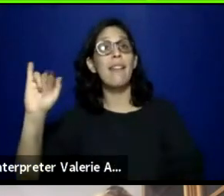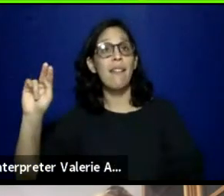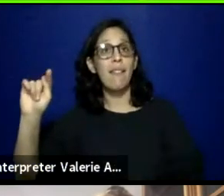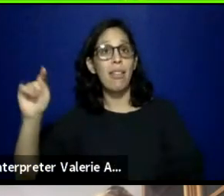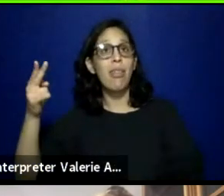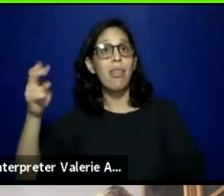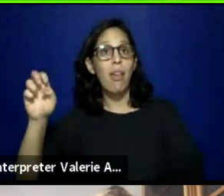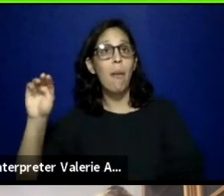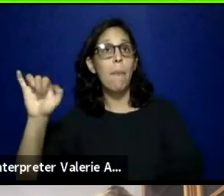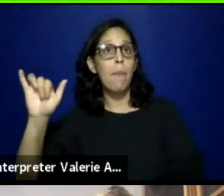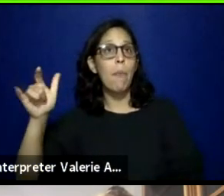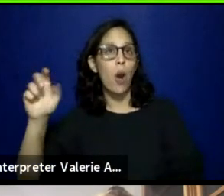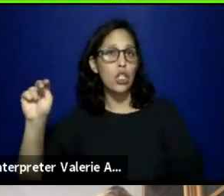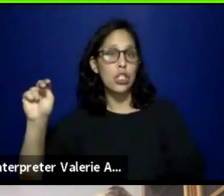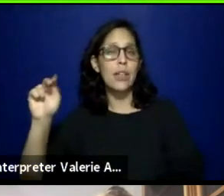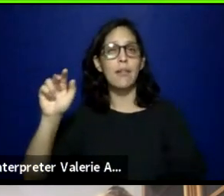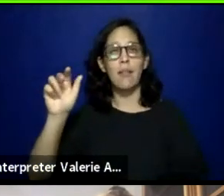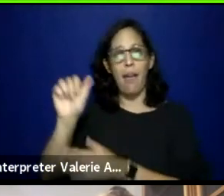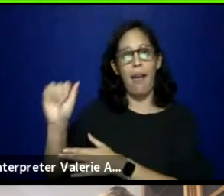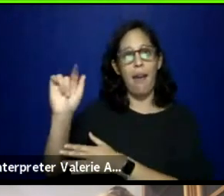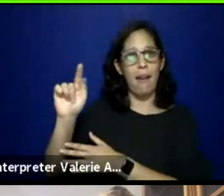follow us on TikTok @inthemargin,